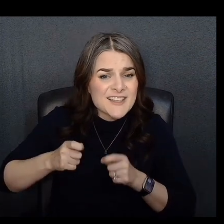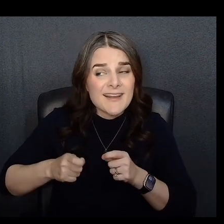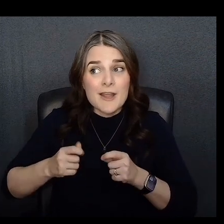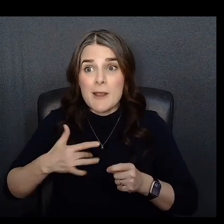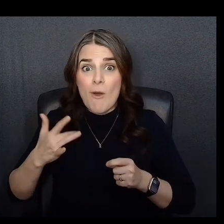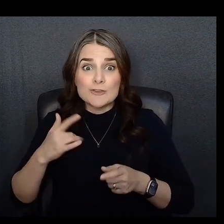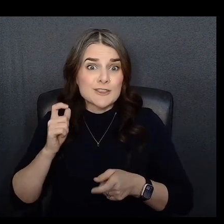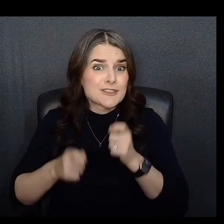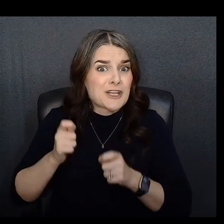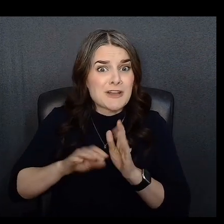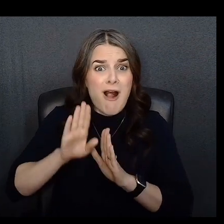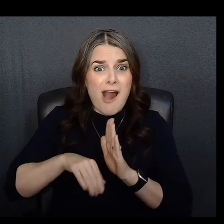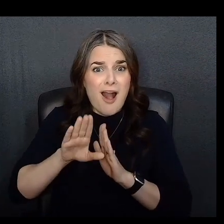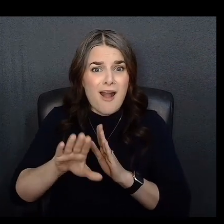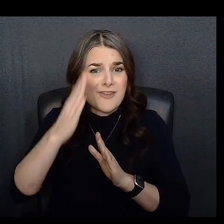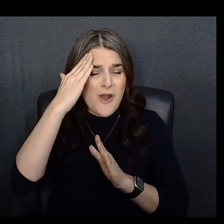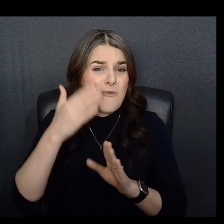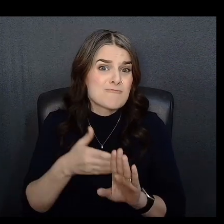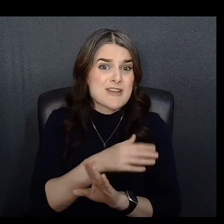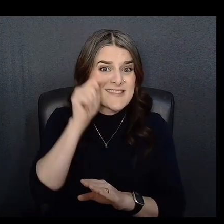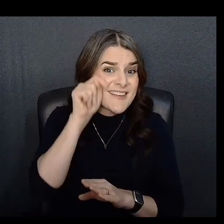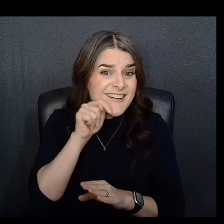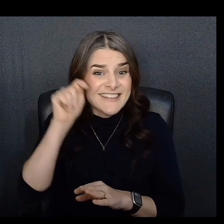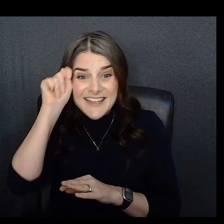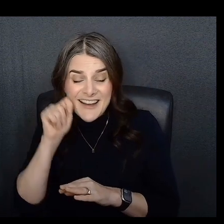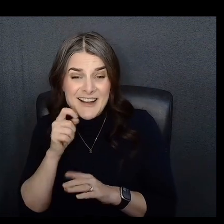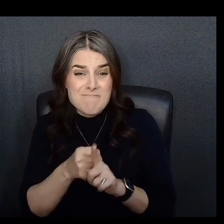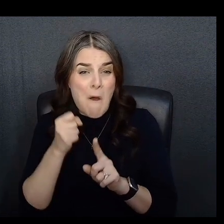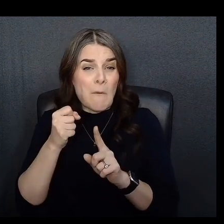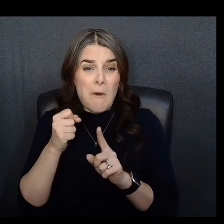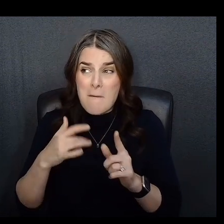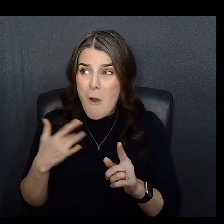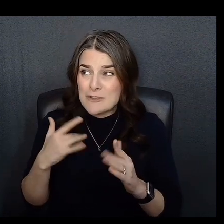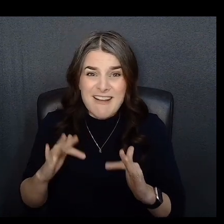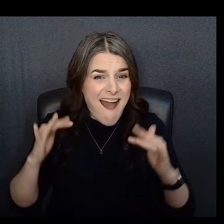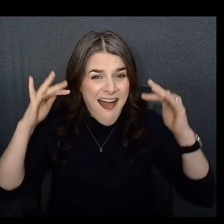When you're a teenager or a preteen, their emotions are high. There's a lot going on, so you need